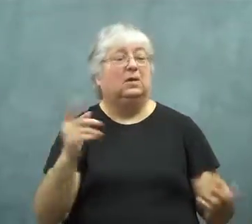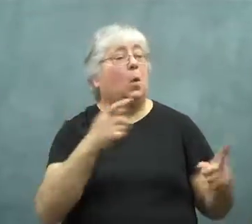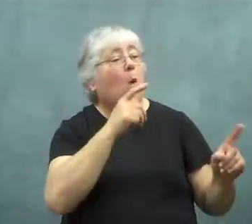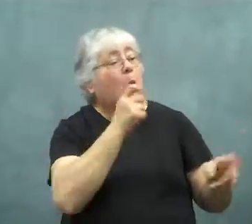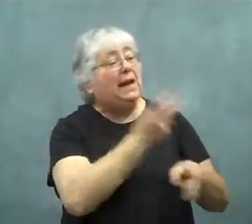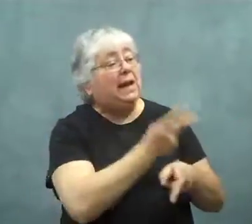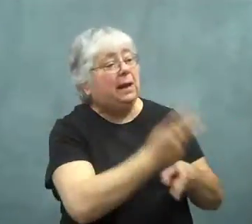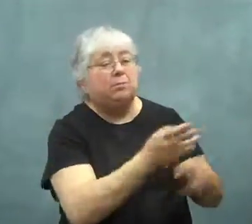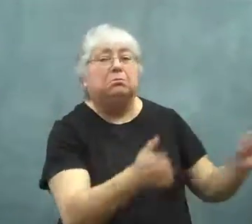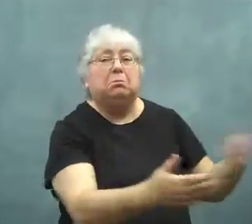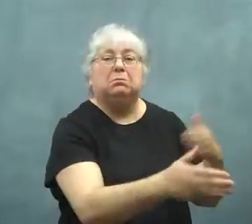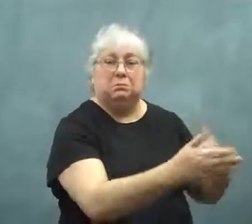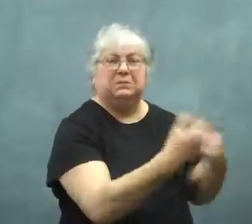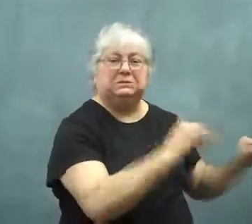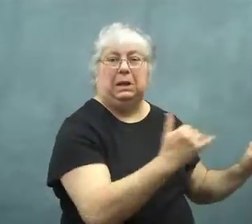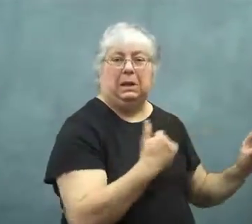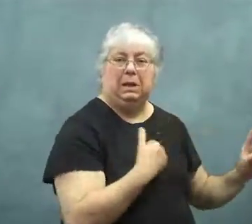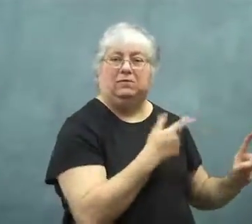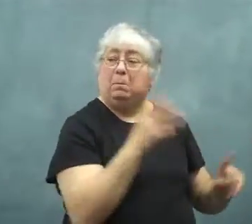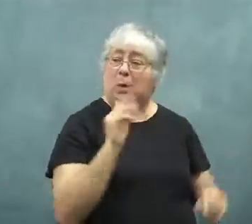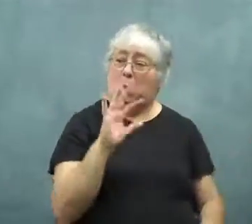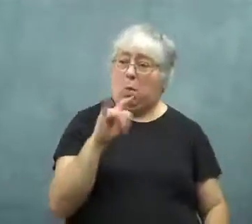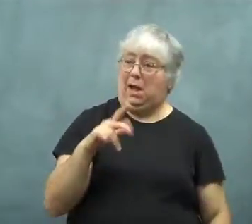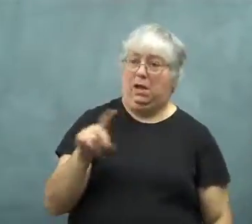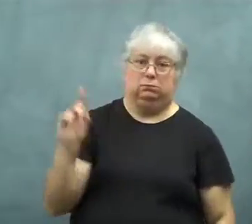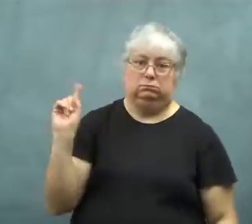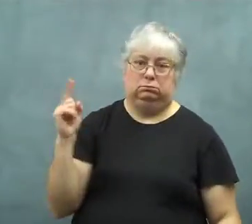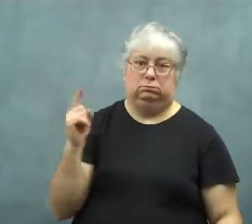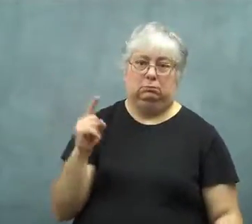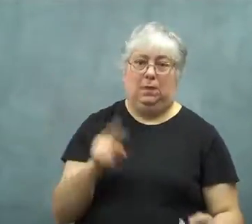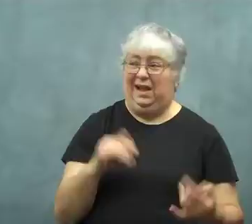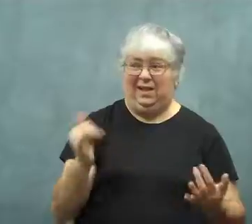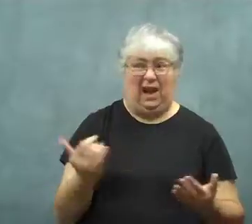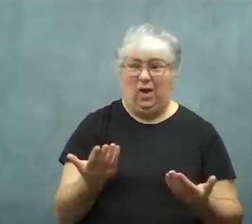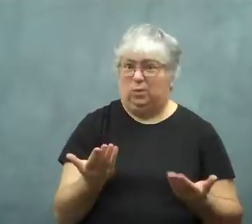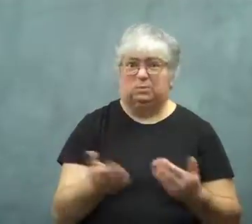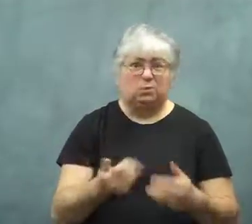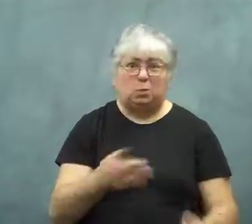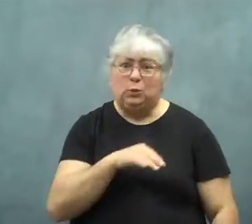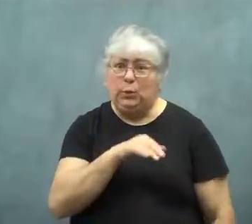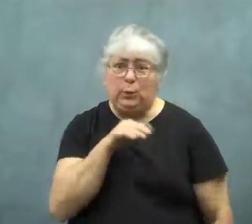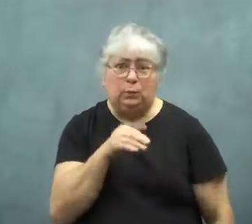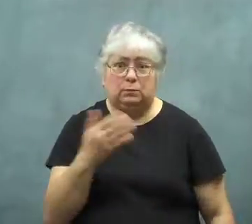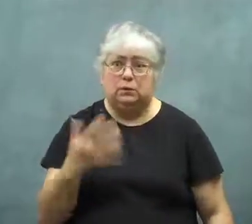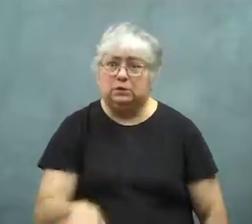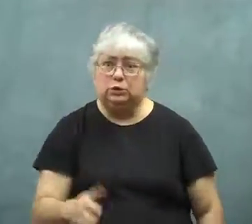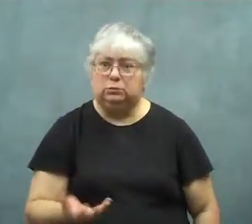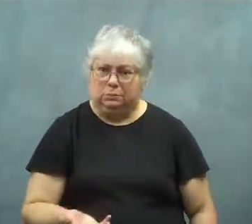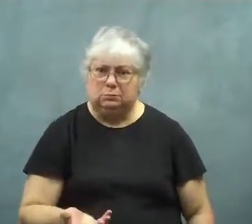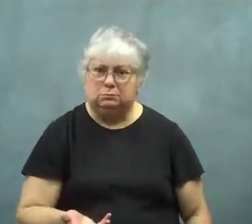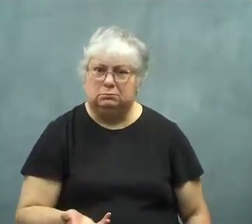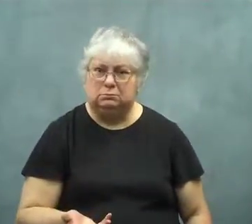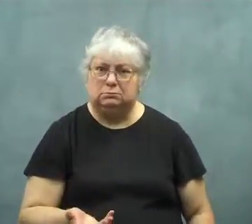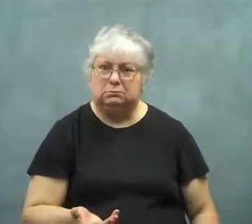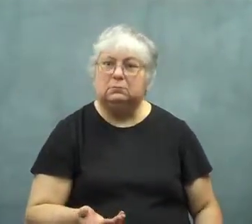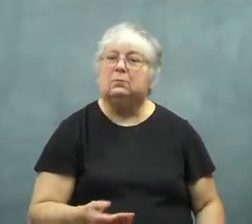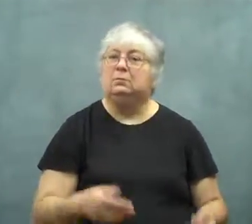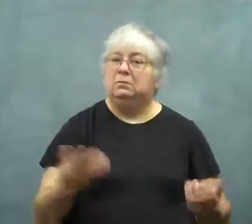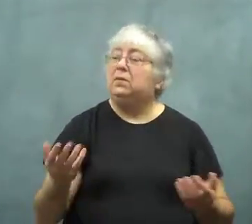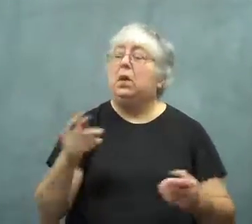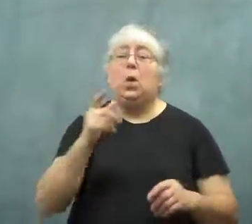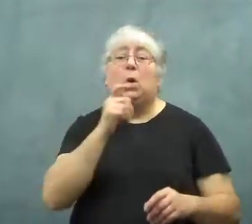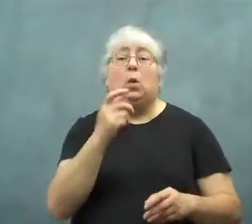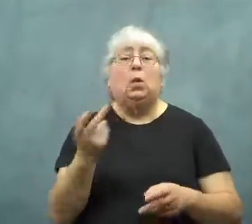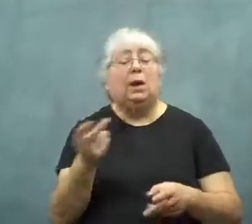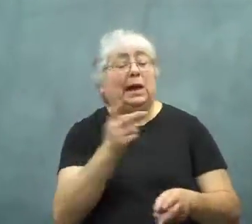Beekeeper's hives were fine, but the wild bees are now nearly non-existent.